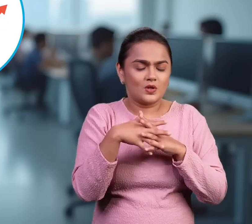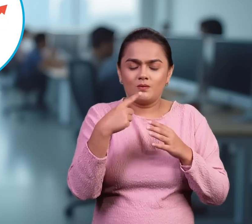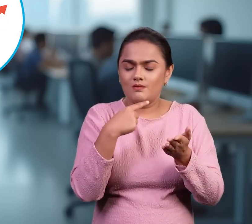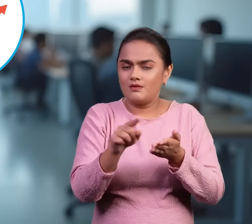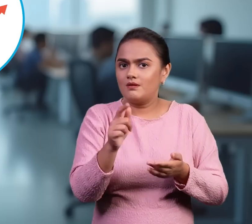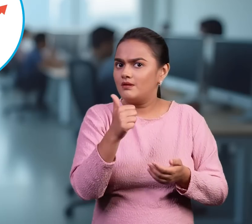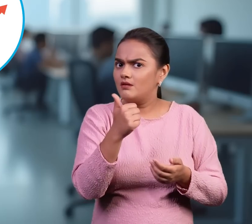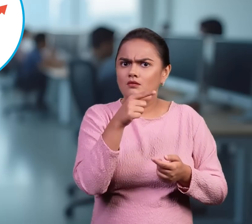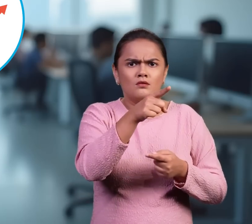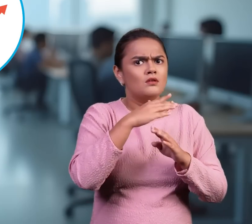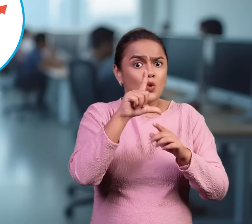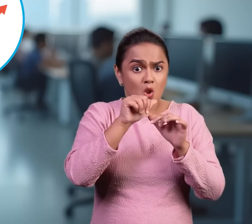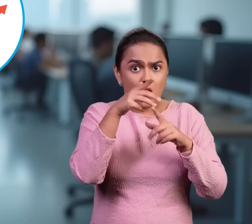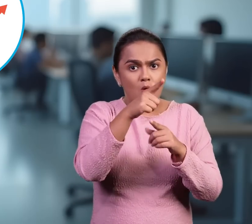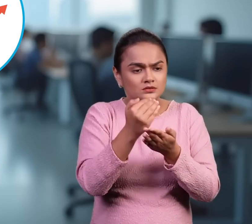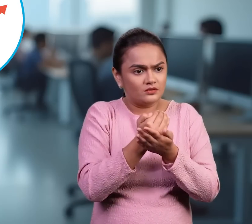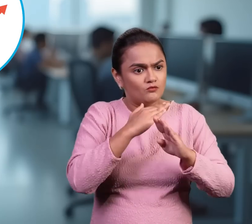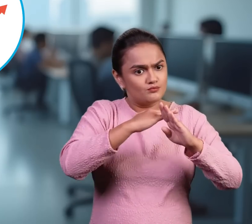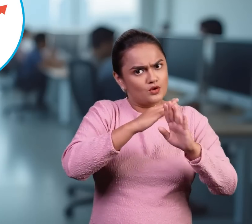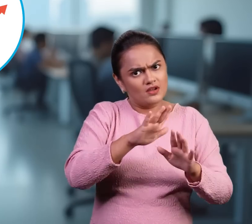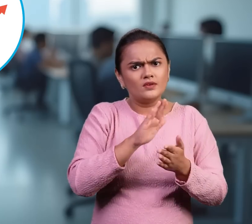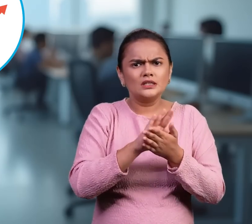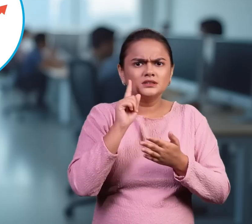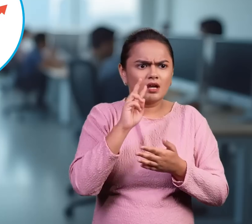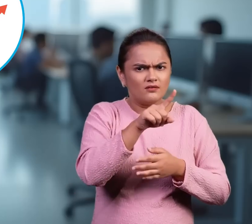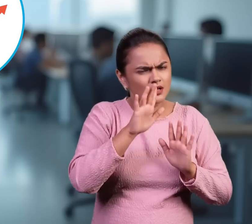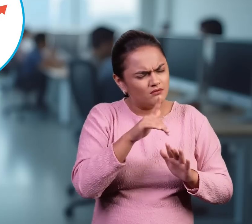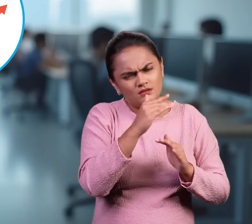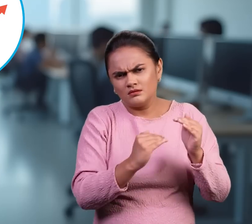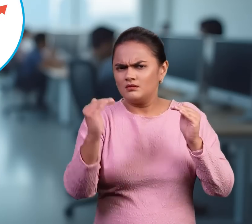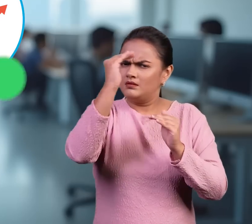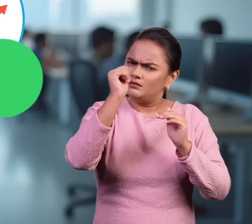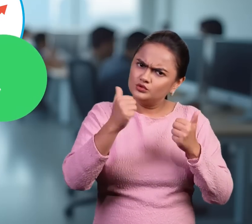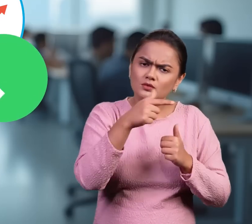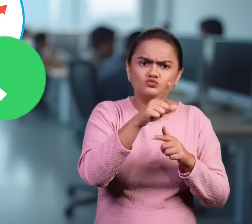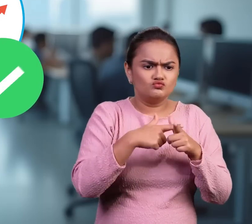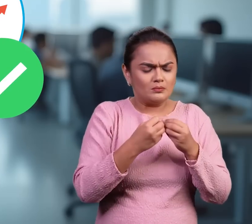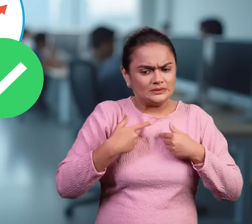Since the law protects you, you are entitled to promotions and job security.